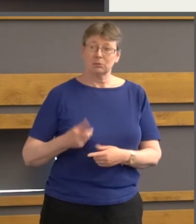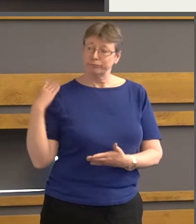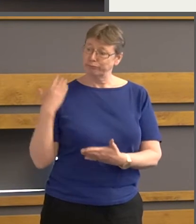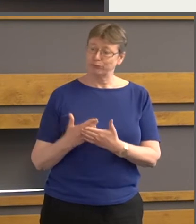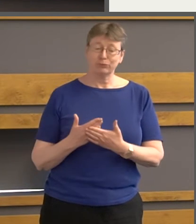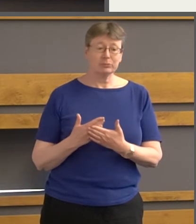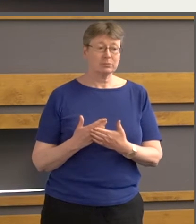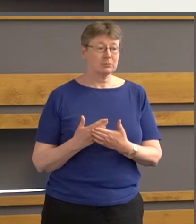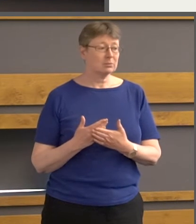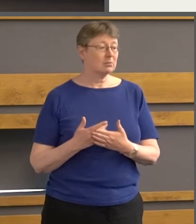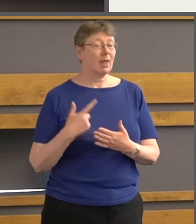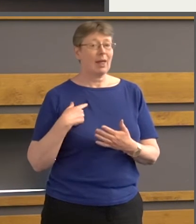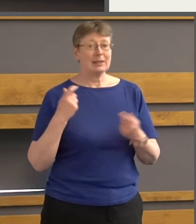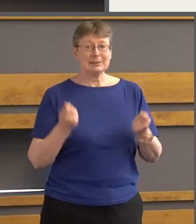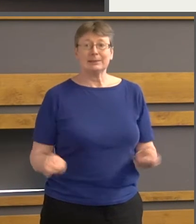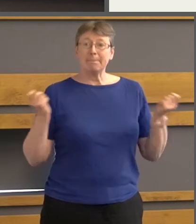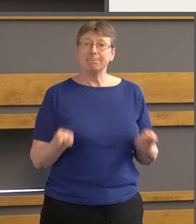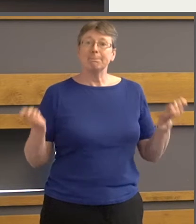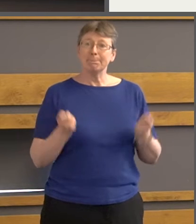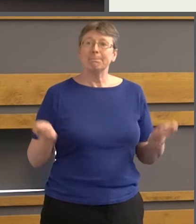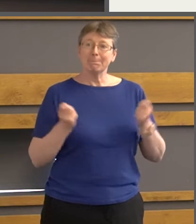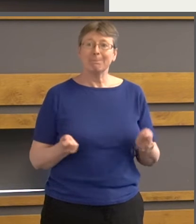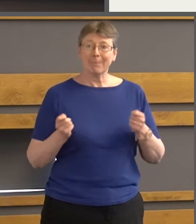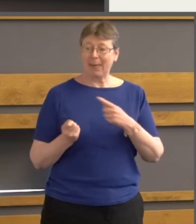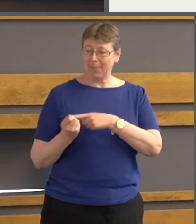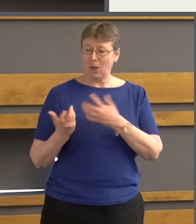And I skipped a lot and those skipping ropes were made of jute.